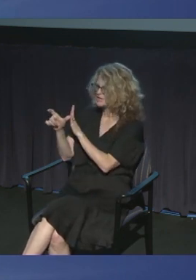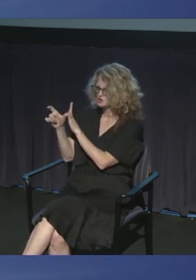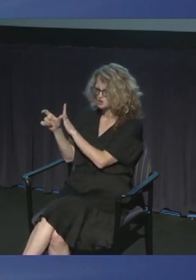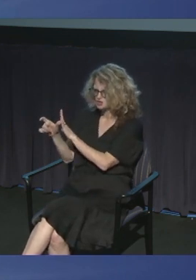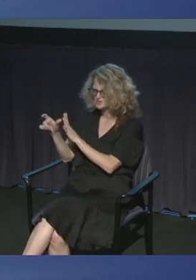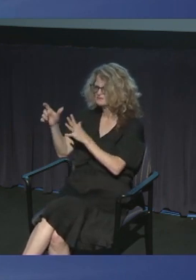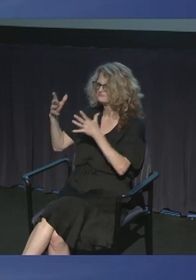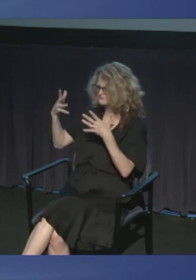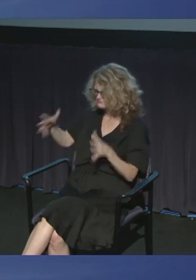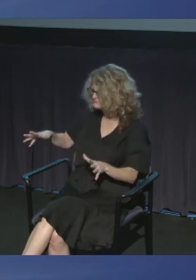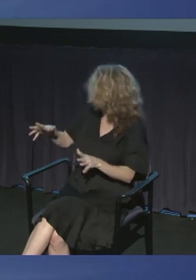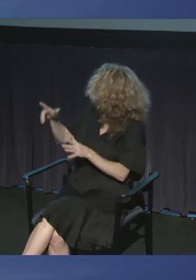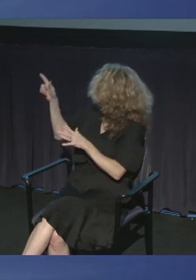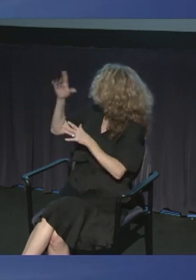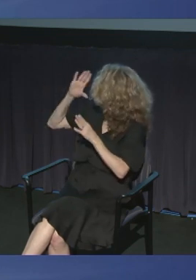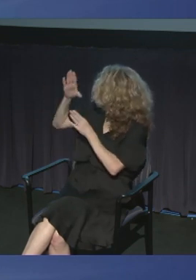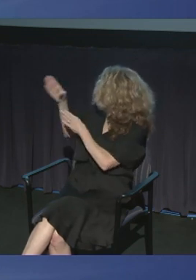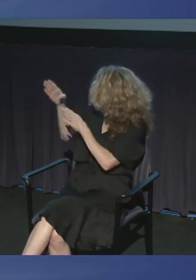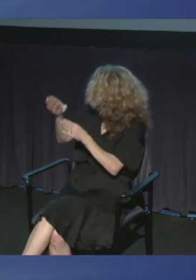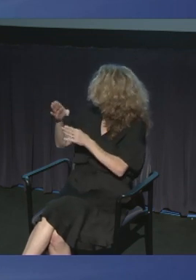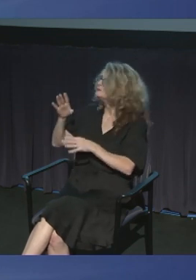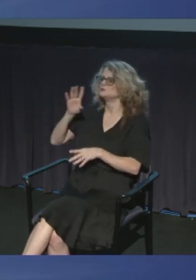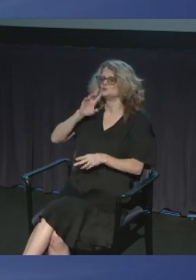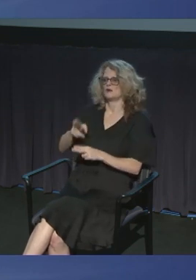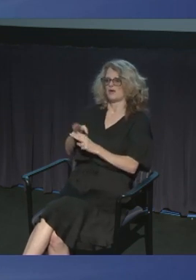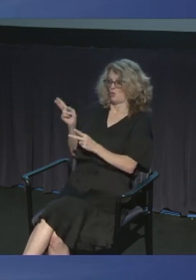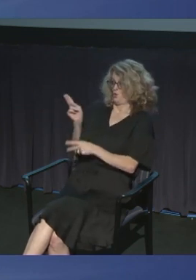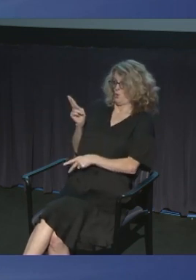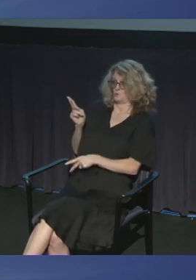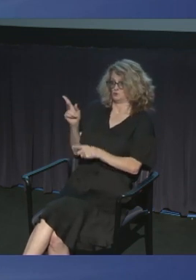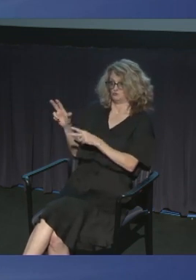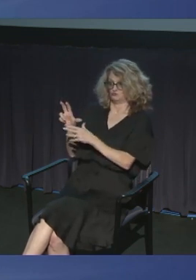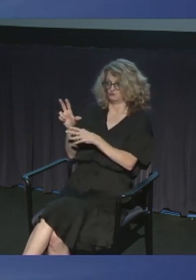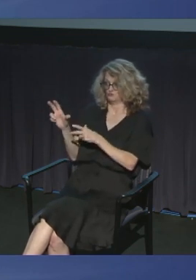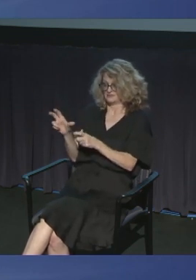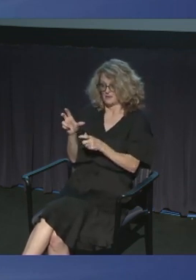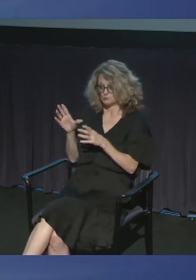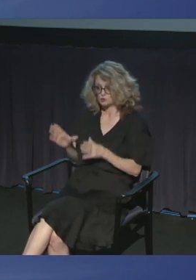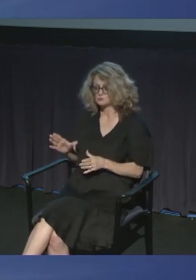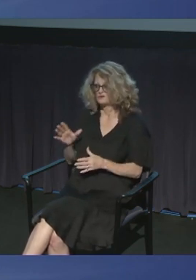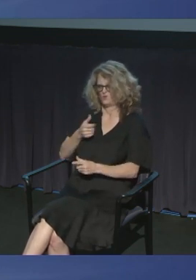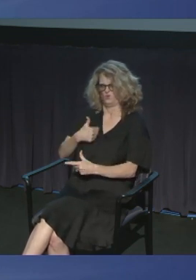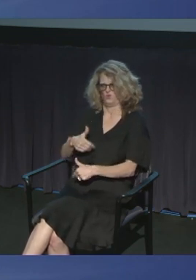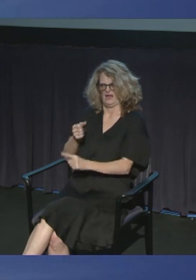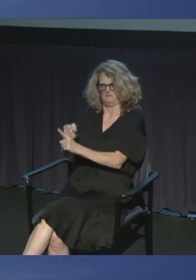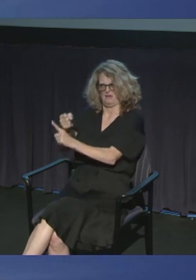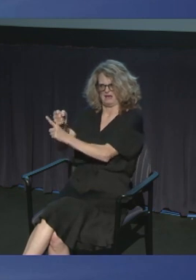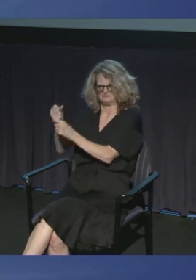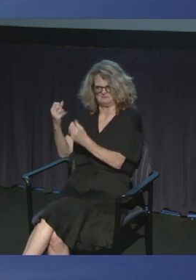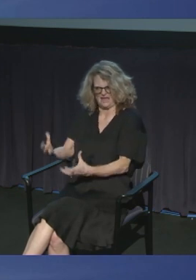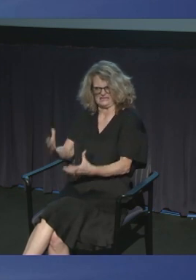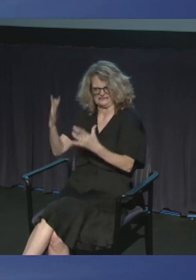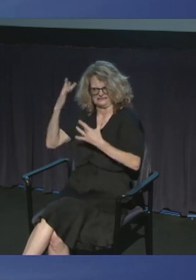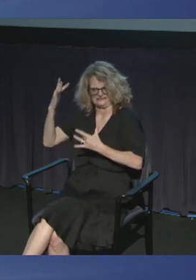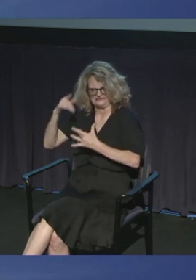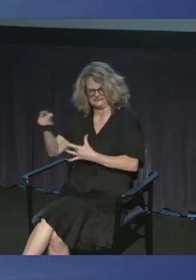THE ONES HERE. AND I WILL TELL YOU ABOUT THE BROAD IMPACT OF